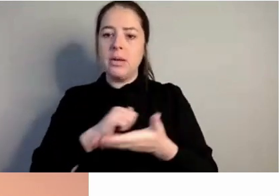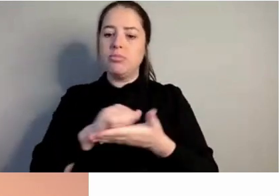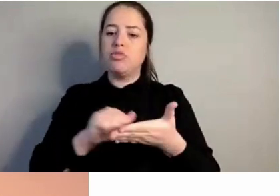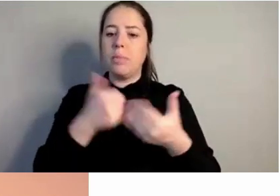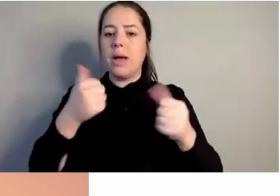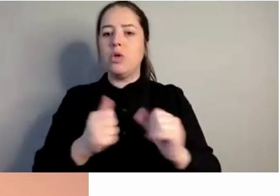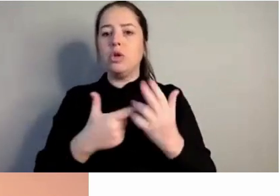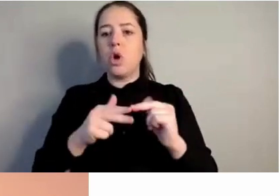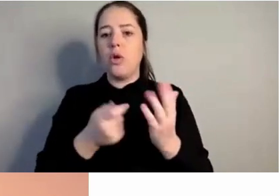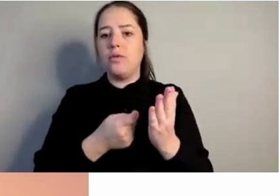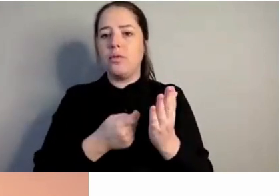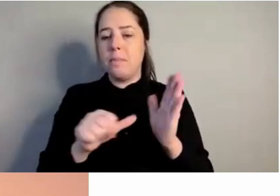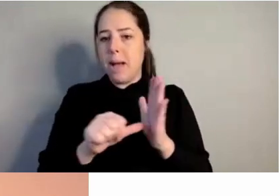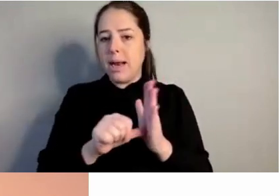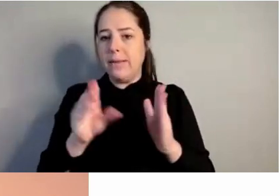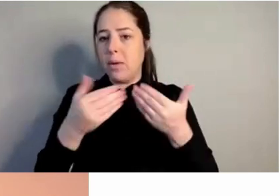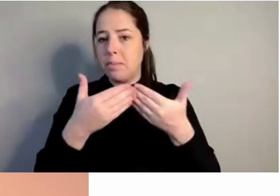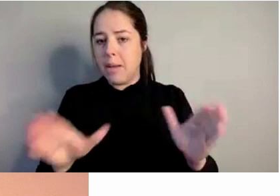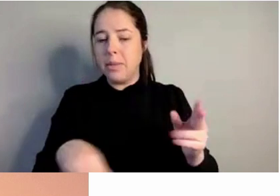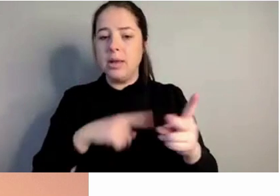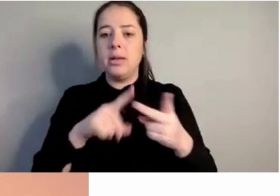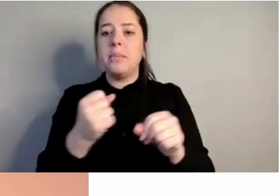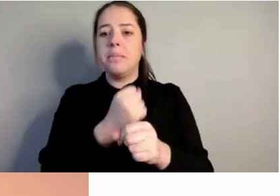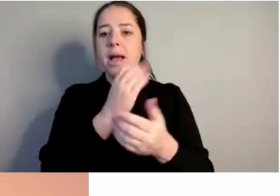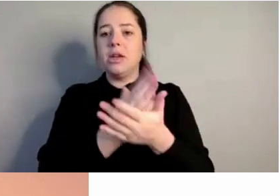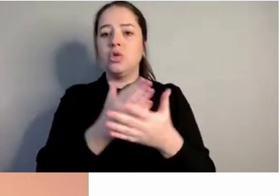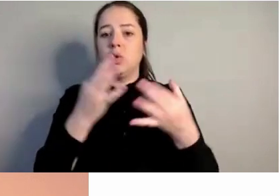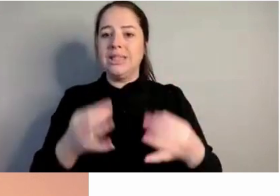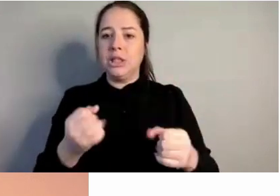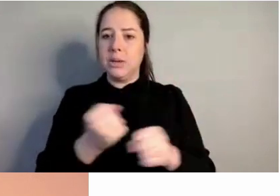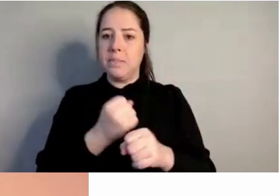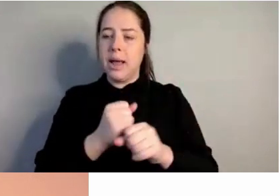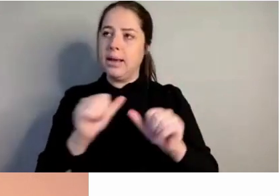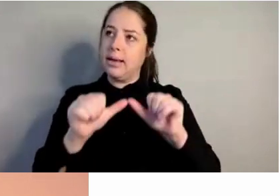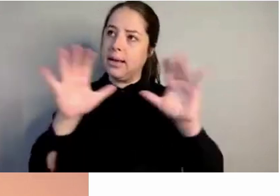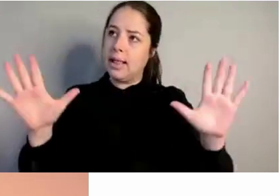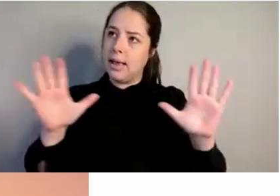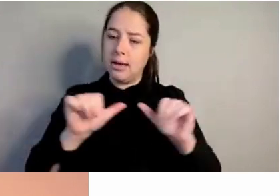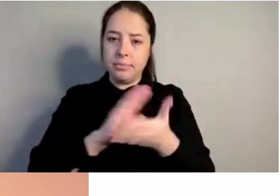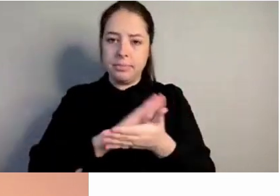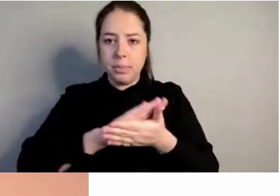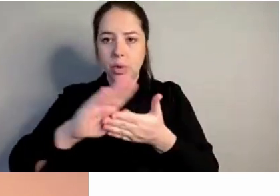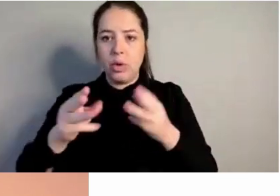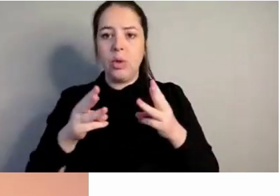and ensures that decision making is done in a transparent and credible way that delivers on that duty